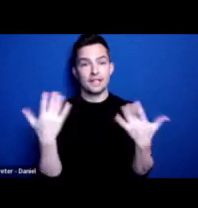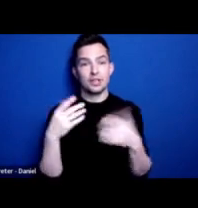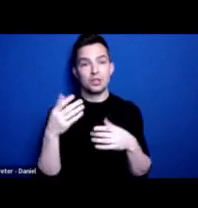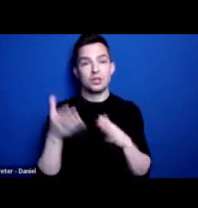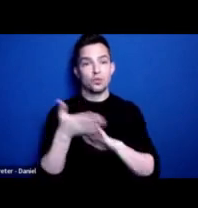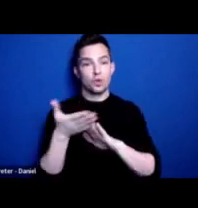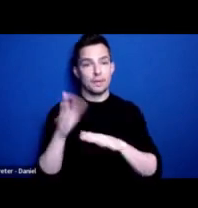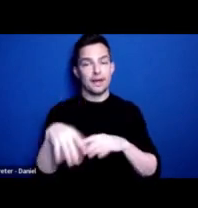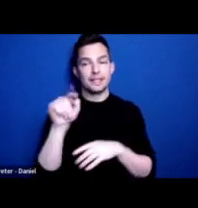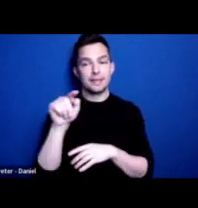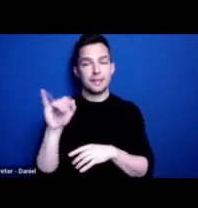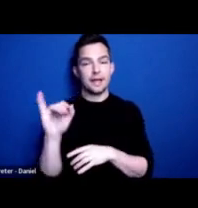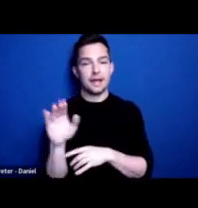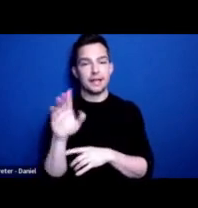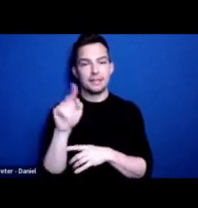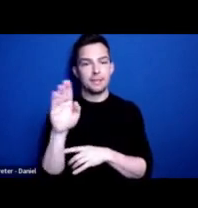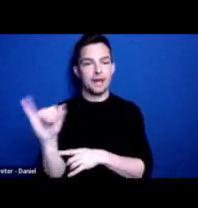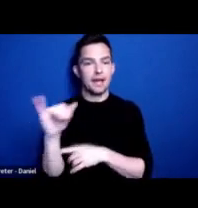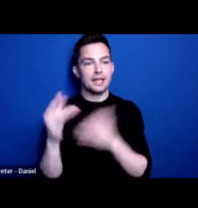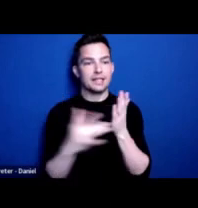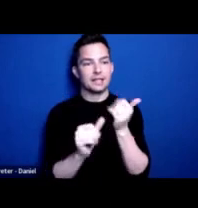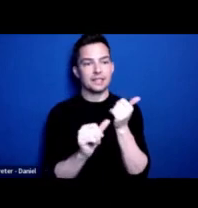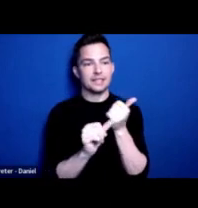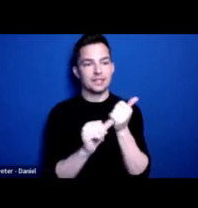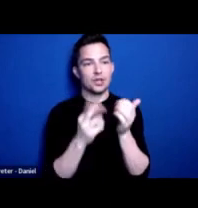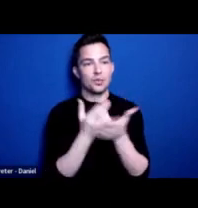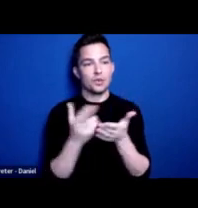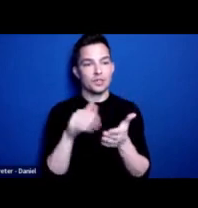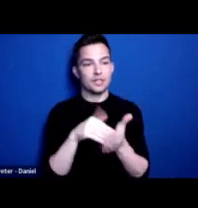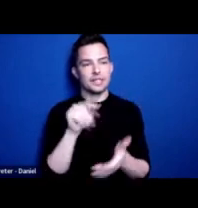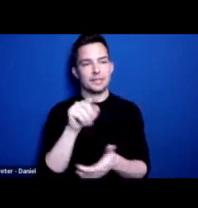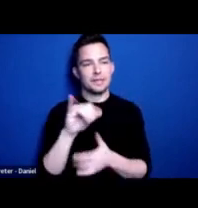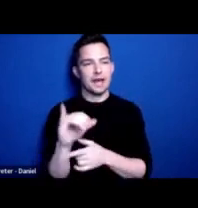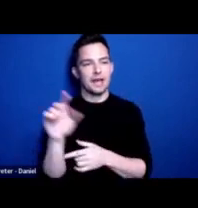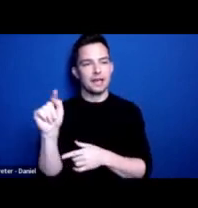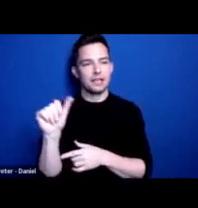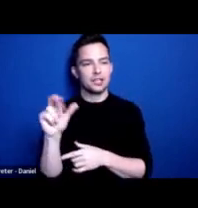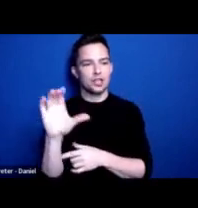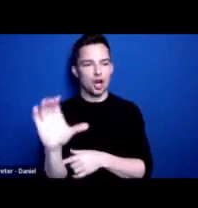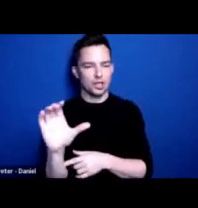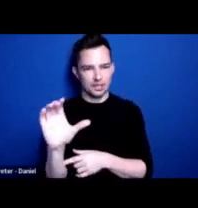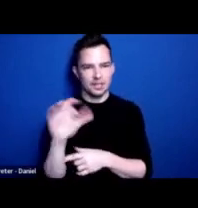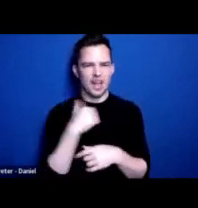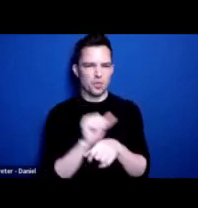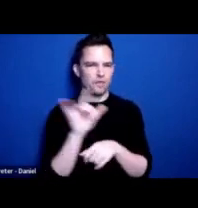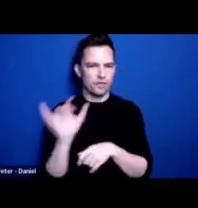Traumatic Brain Injury Technical Assistance and Resource Center or the TBI TARC, which I work for and we are funded by the